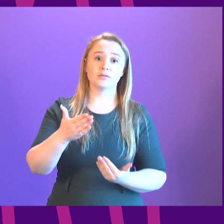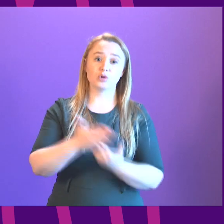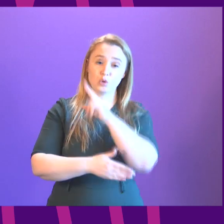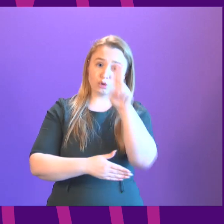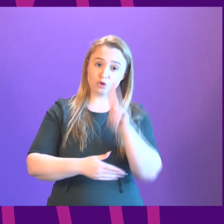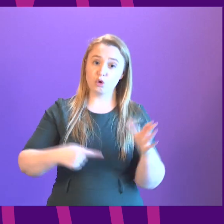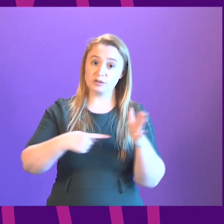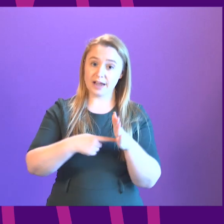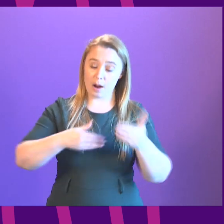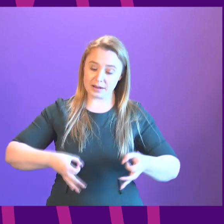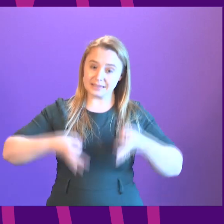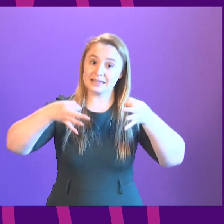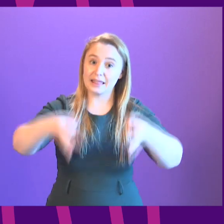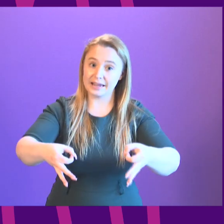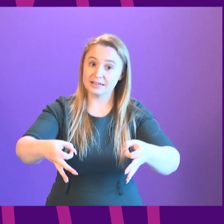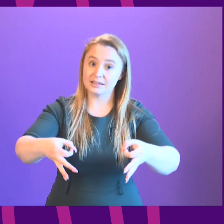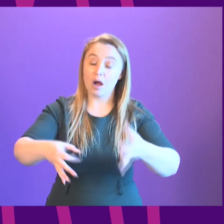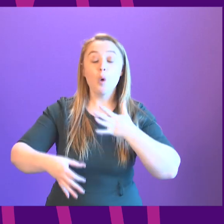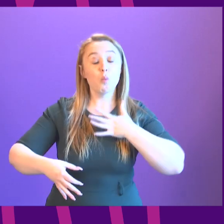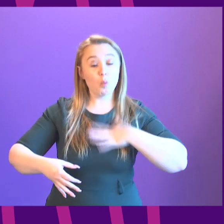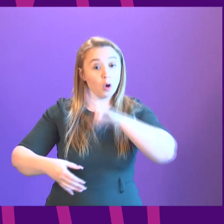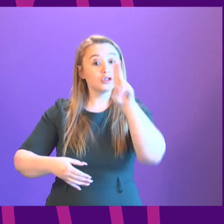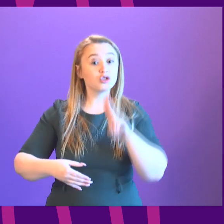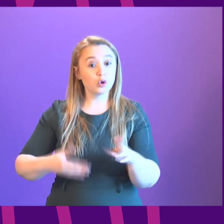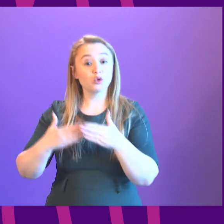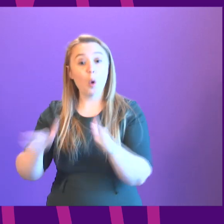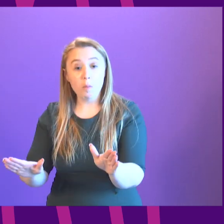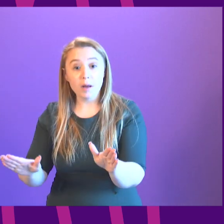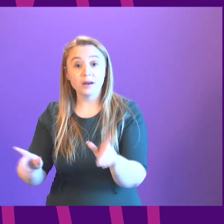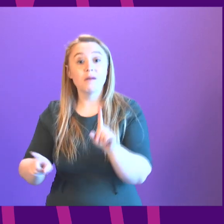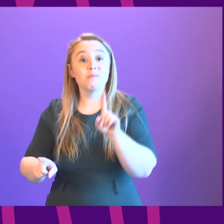We all want to keep schools open, but not at all costs.